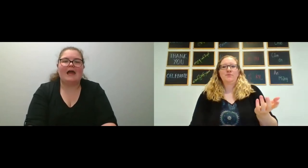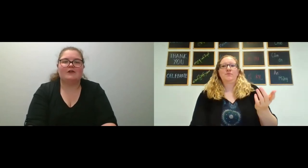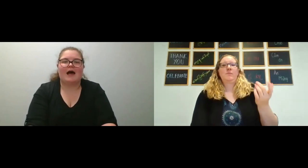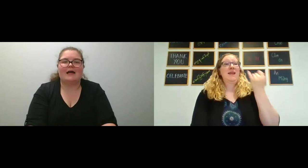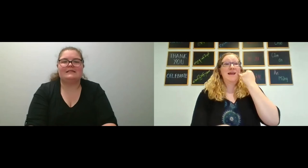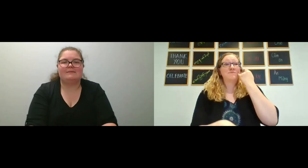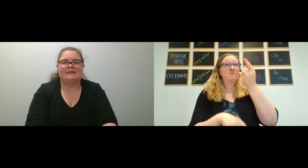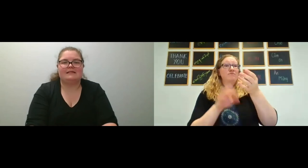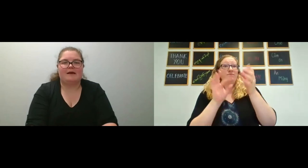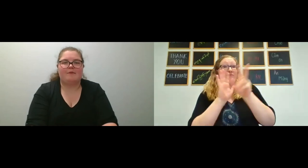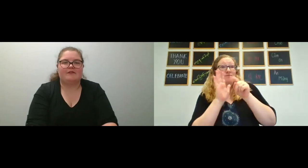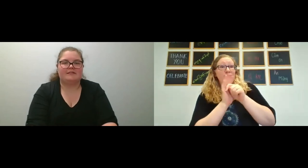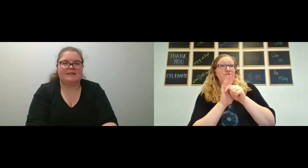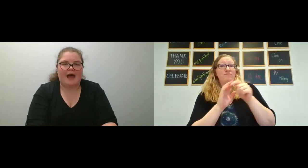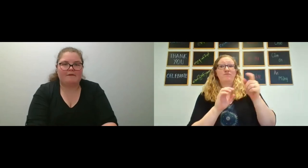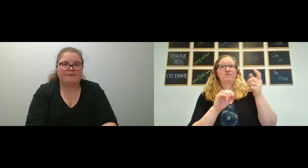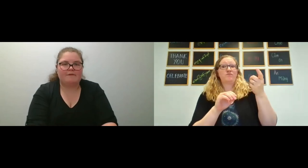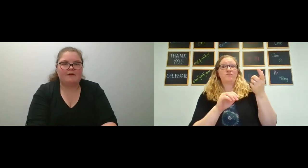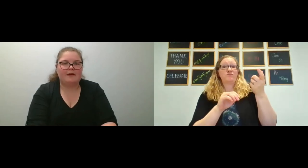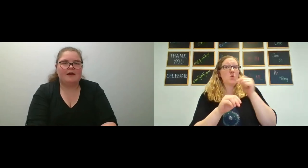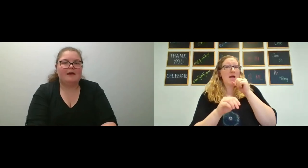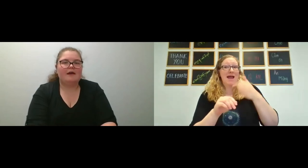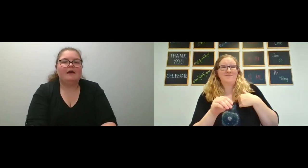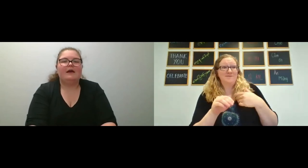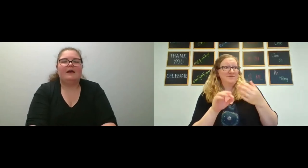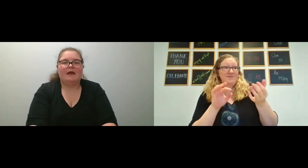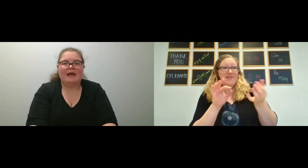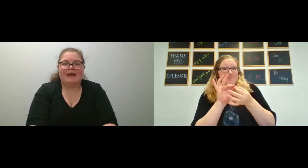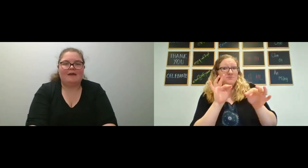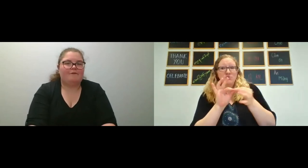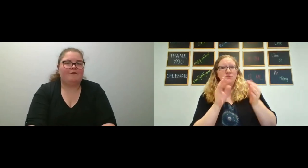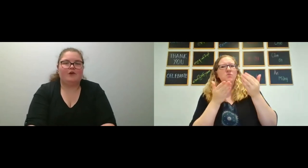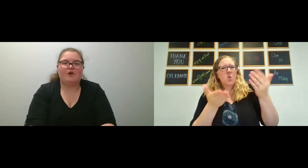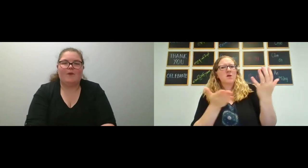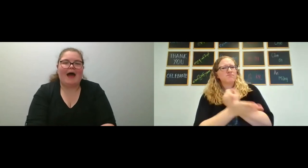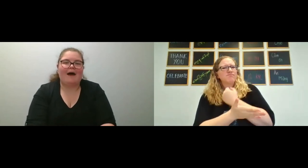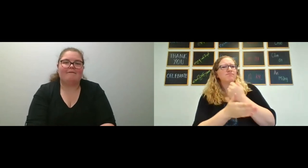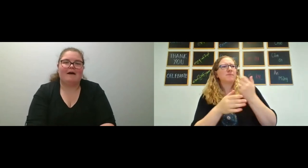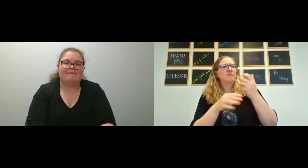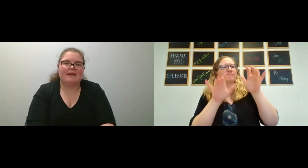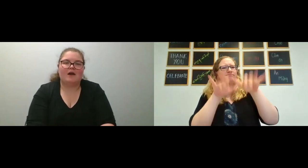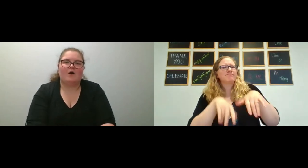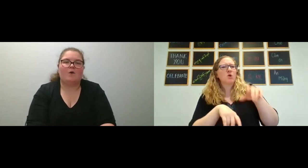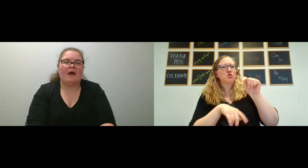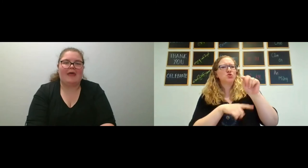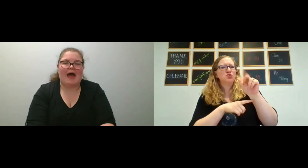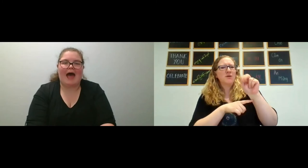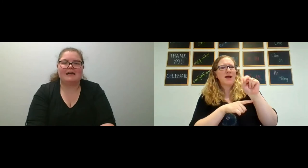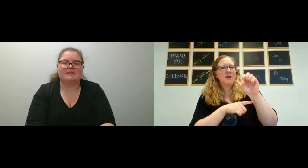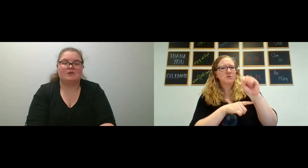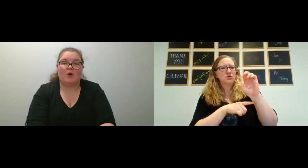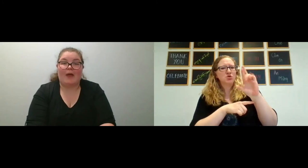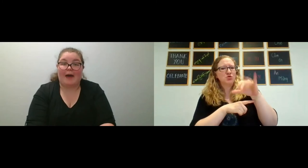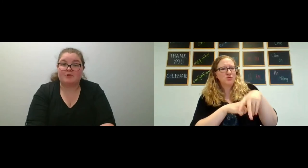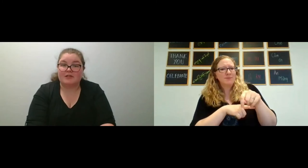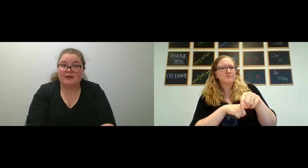and you're not dismissing some of your staff. If you have a video that has no captioning